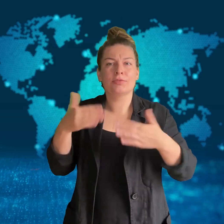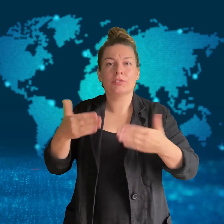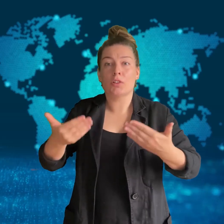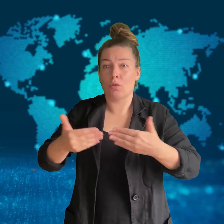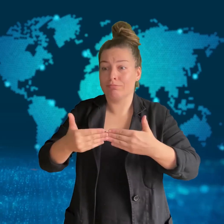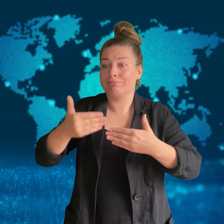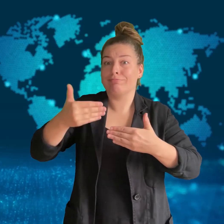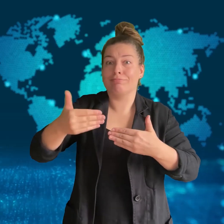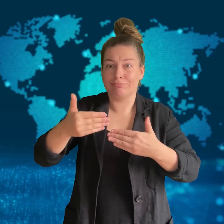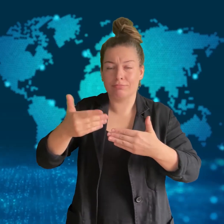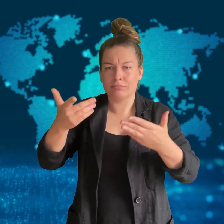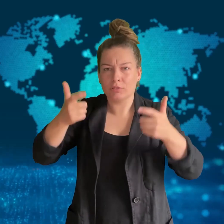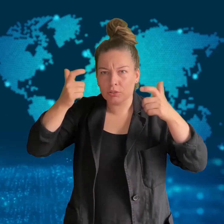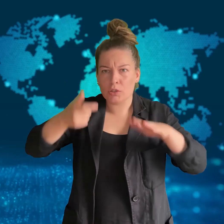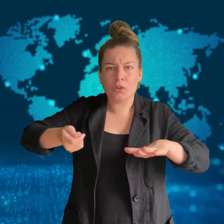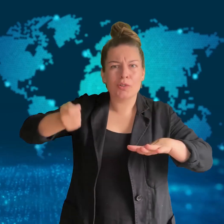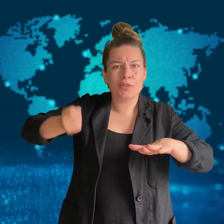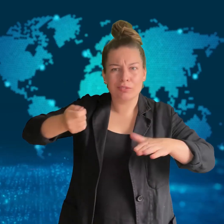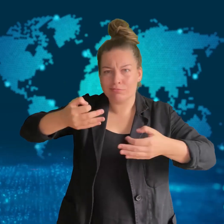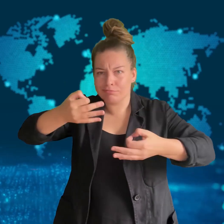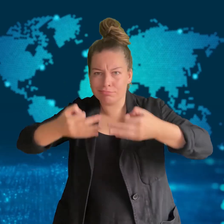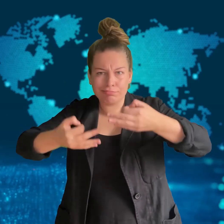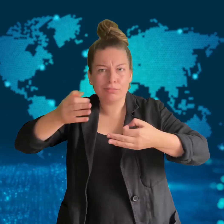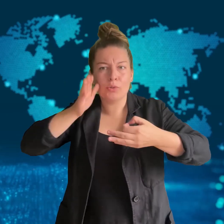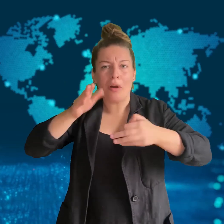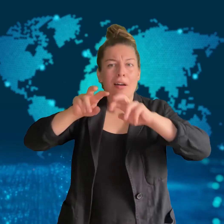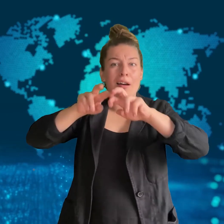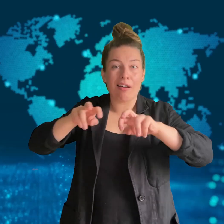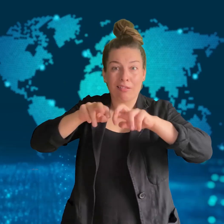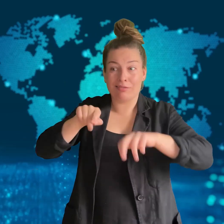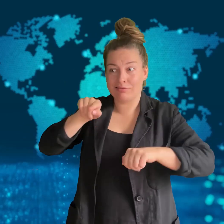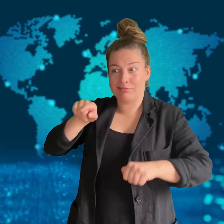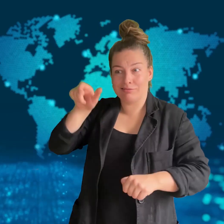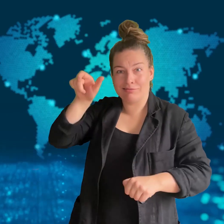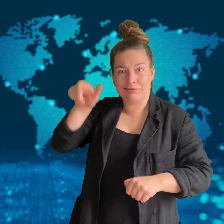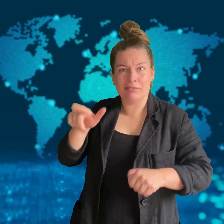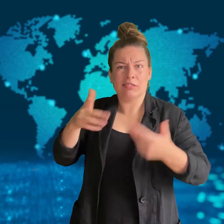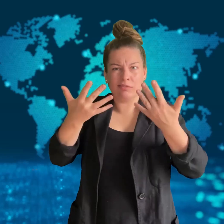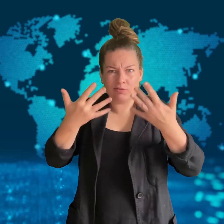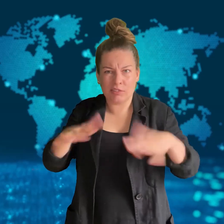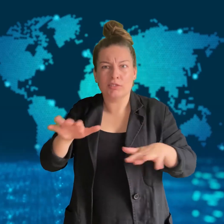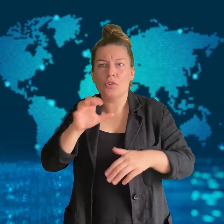The 32-year old woman and her fiancé reported the assault,